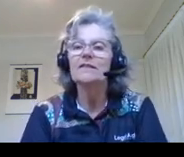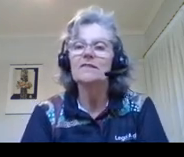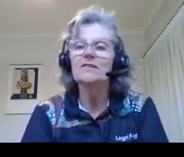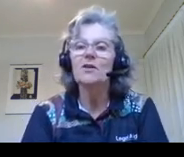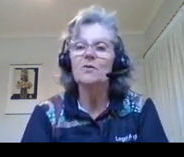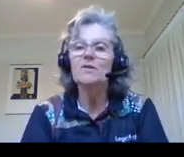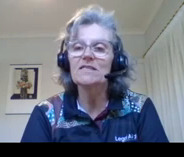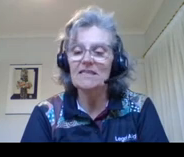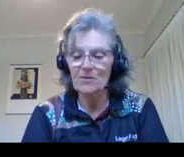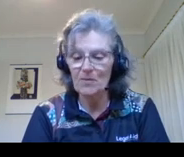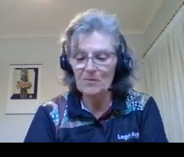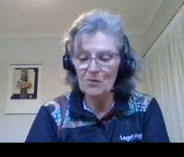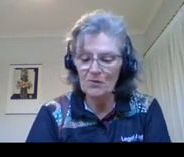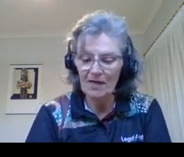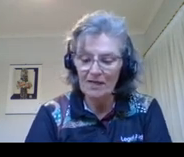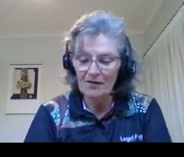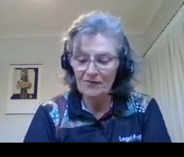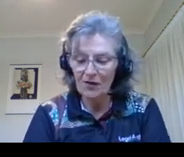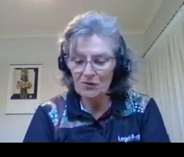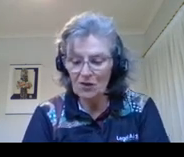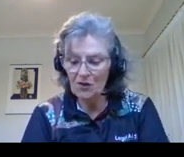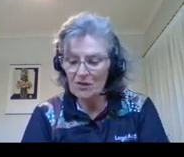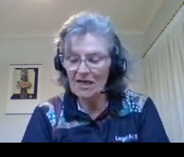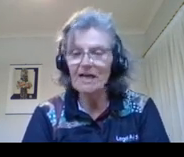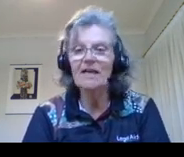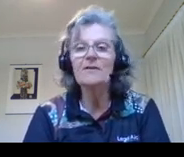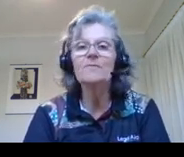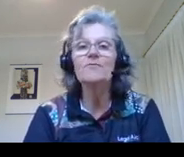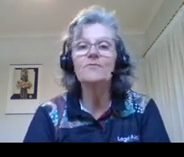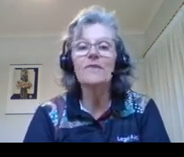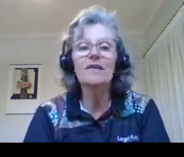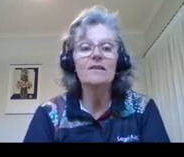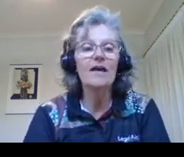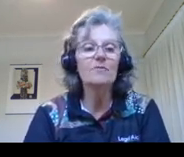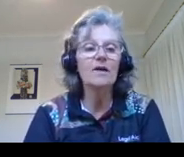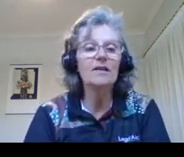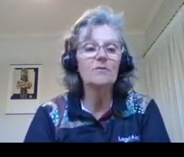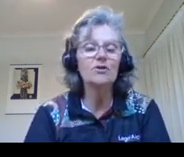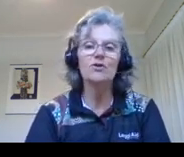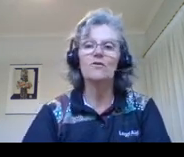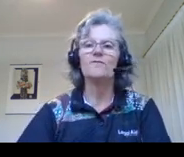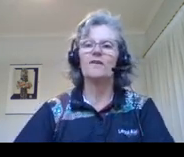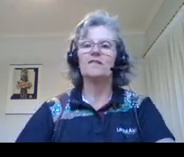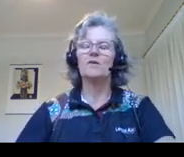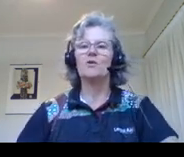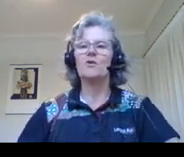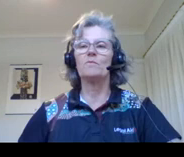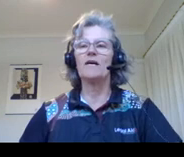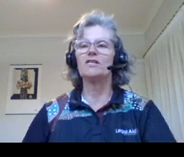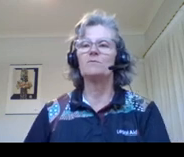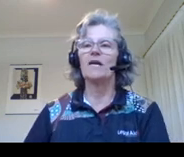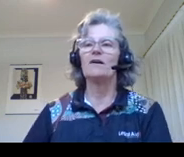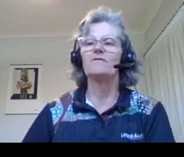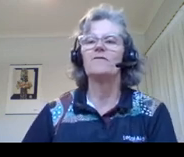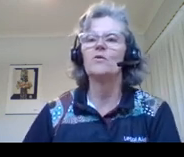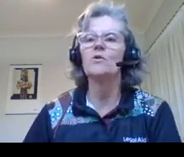so just let people vote on that one I’m not sure Finn did we talk much about fraud